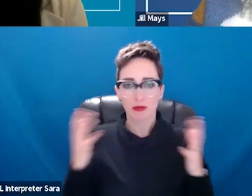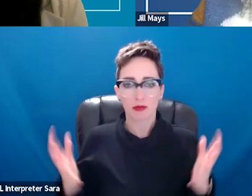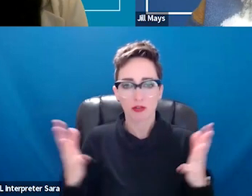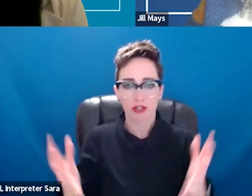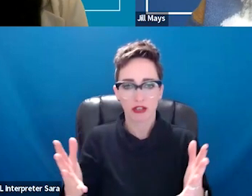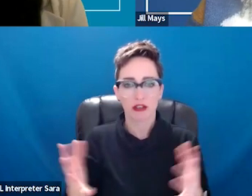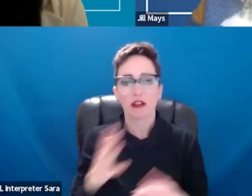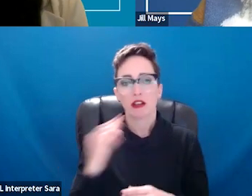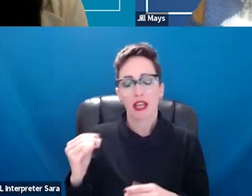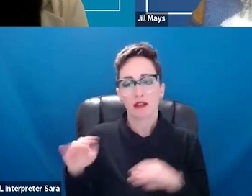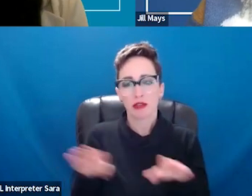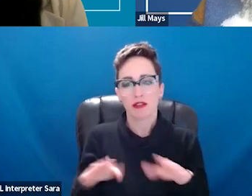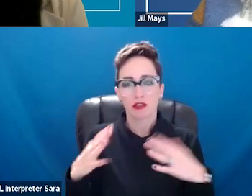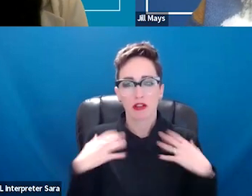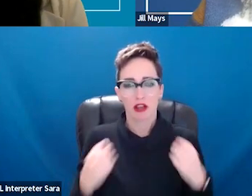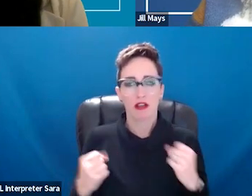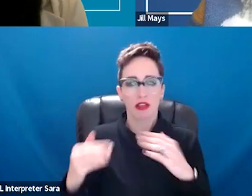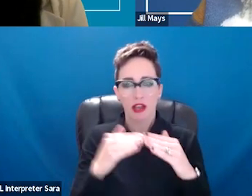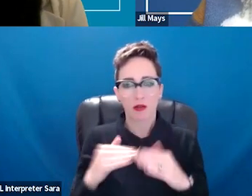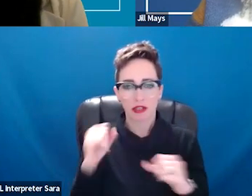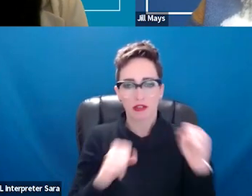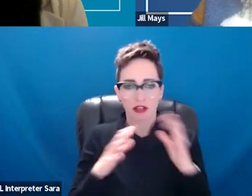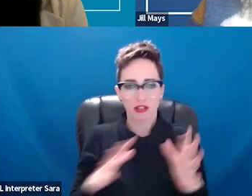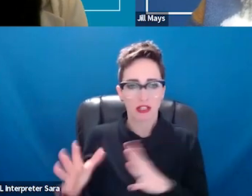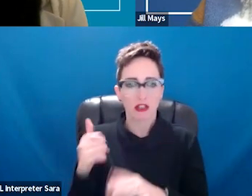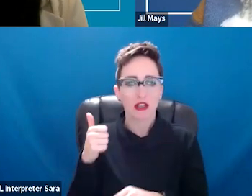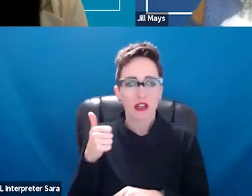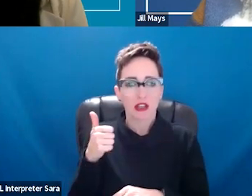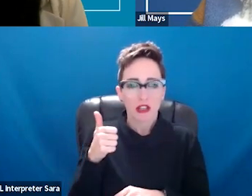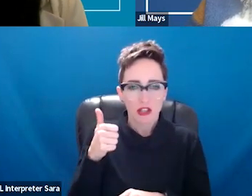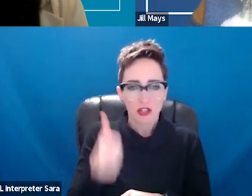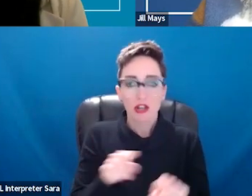for the agency's multimillion dollar portfolio of federal grants,